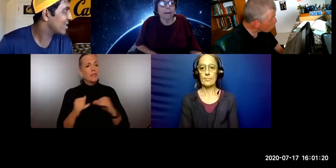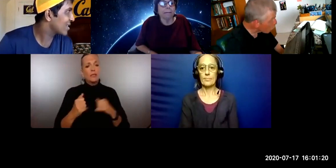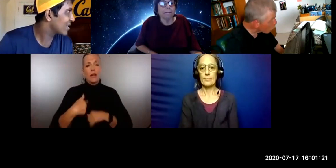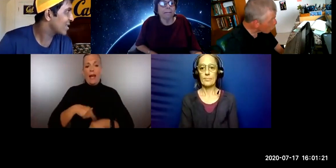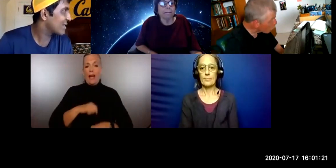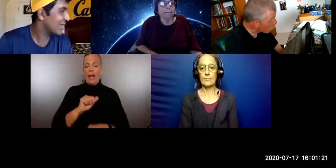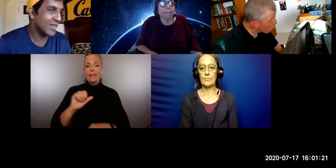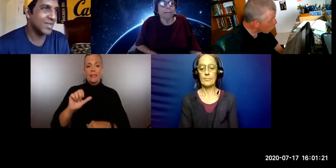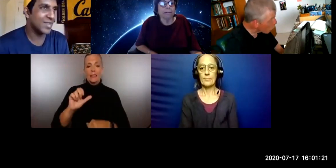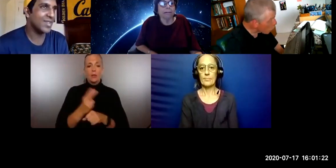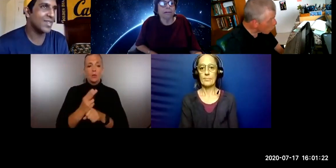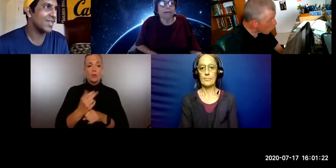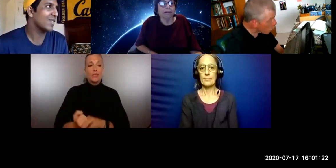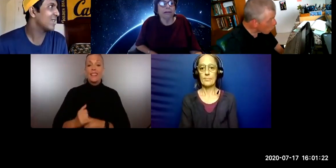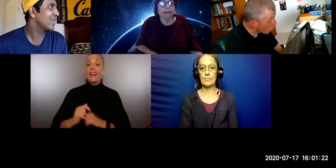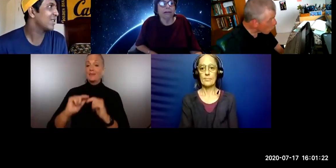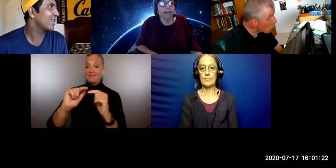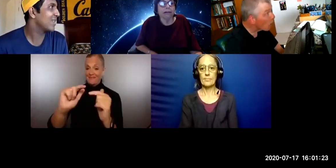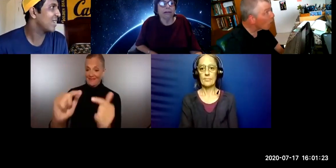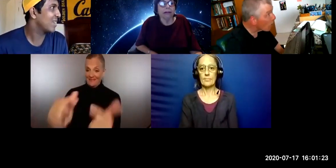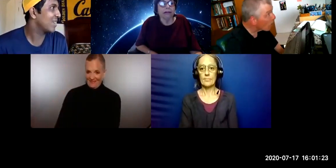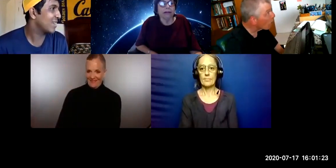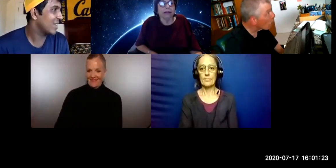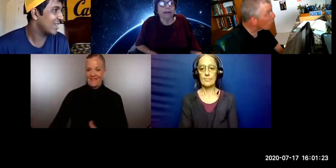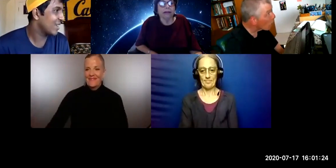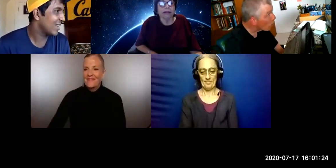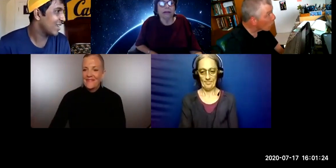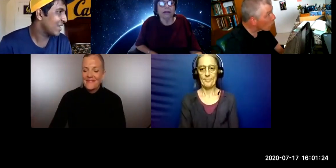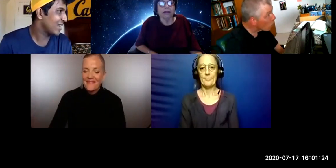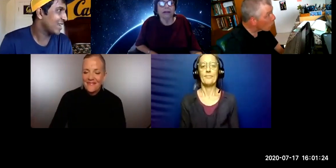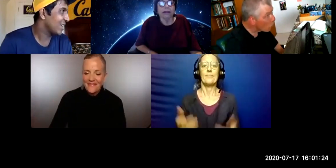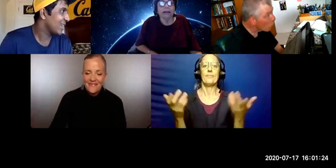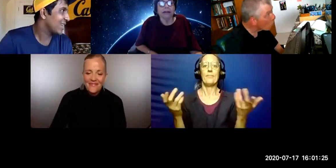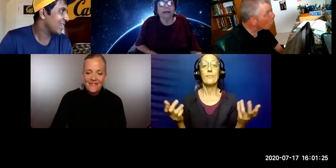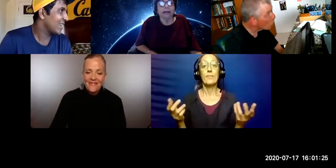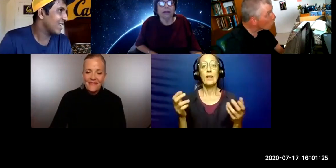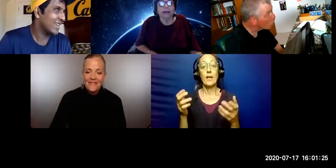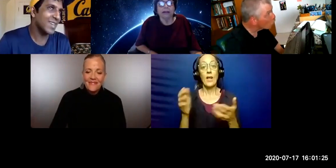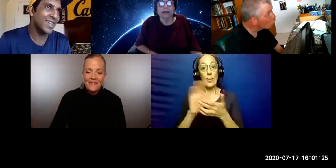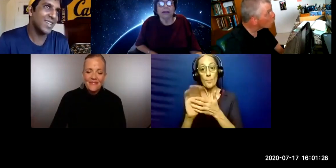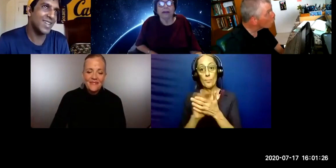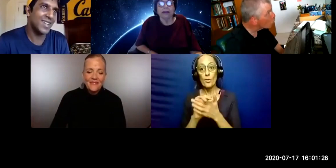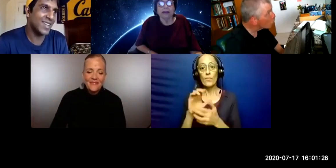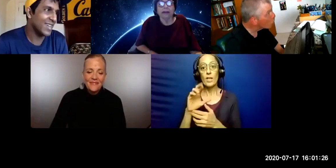In the movie Crip Camp too Judy remarks, "We are being sidelined."